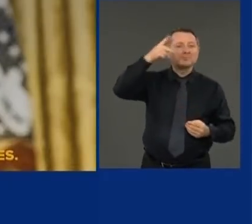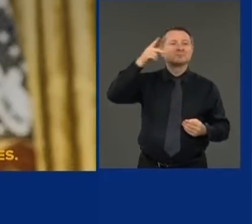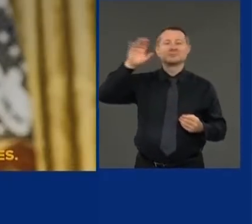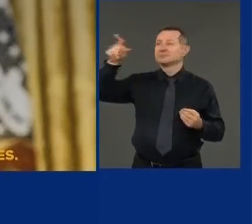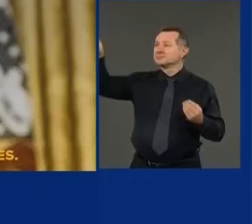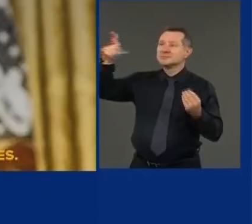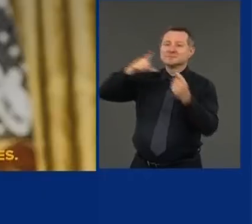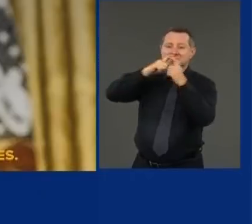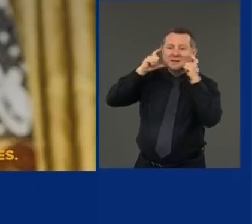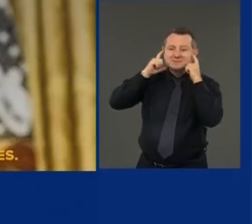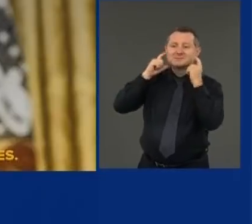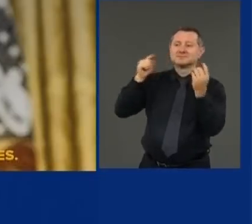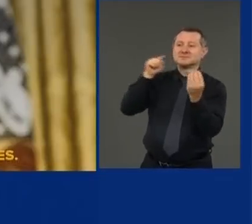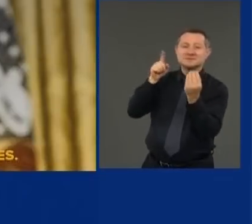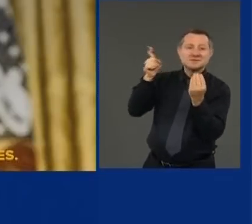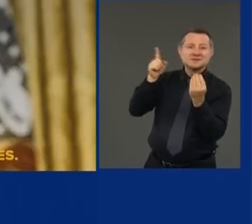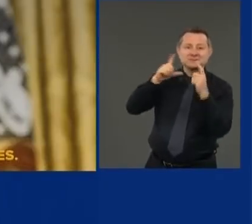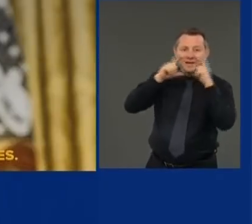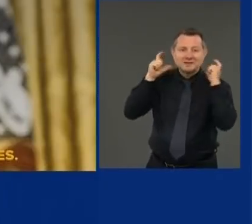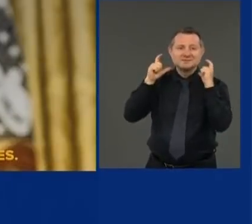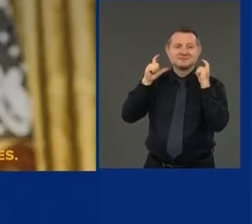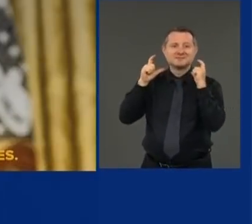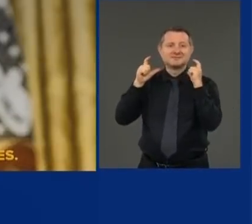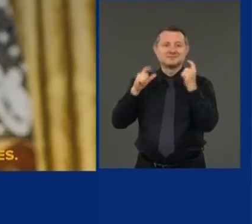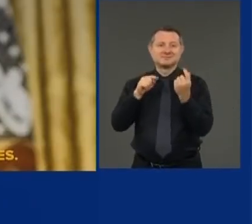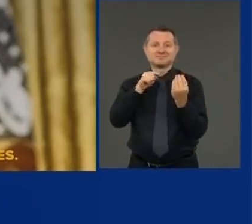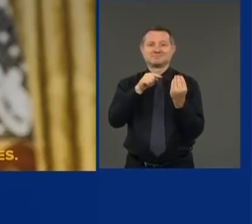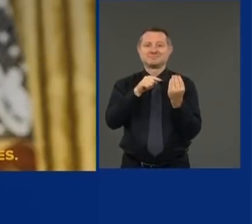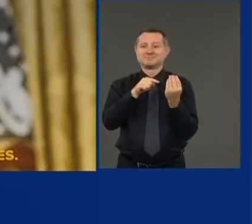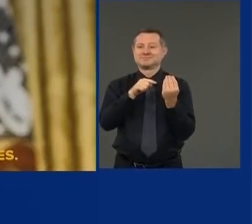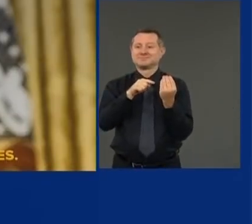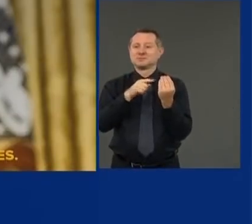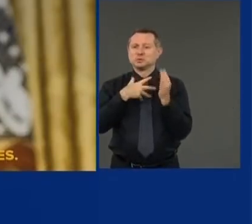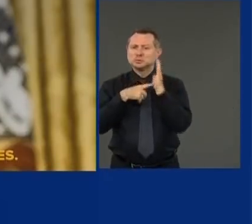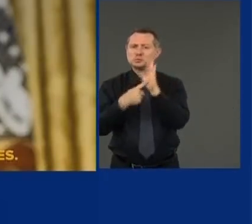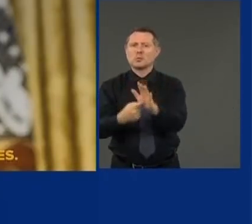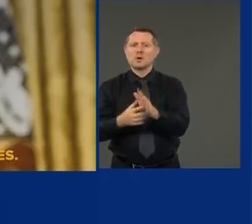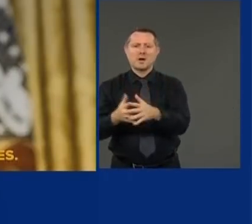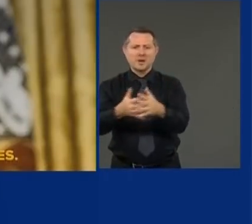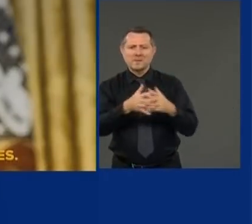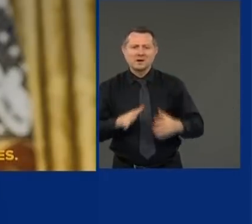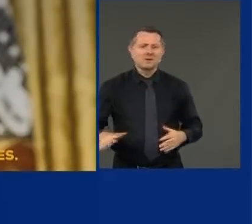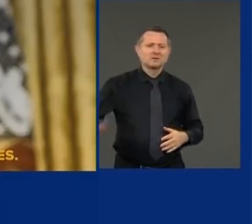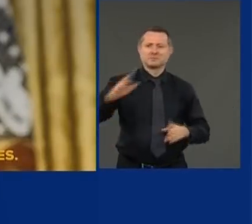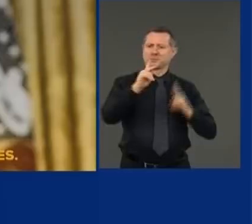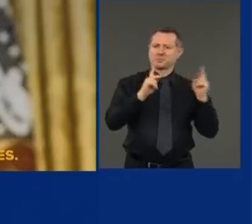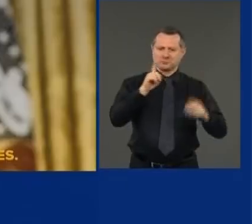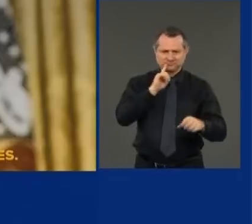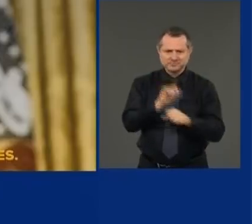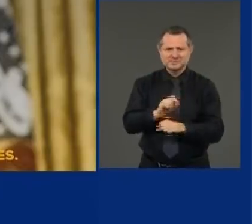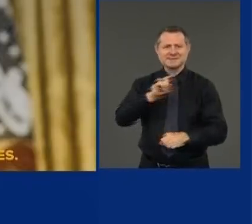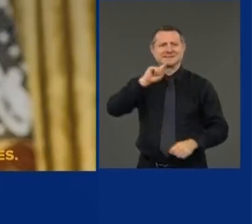JUST WEAR THE MASK. I'VE BEEN ASKING HIM TO DO IT FOR WEEKS.